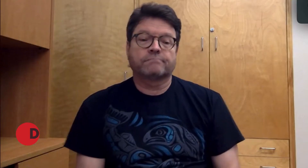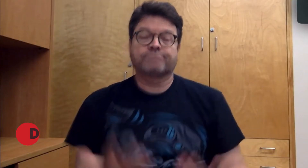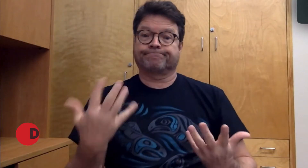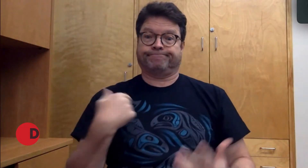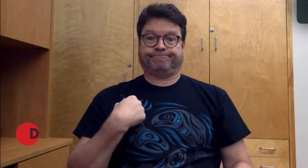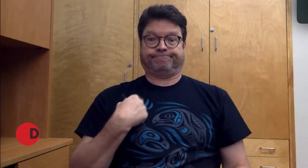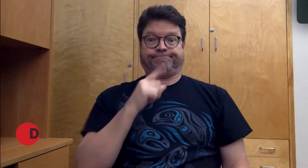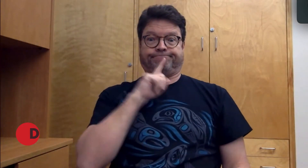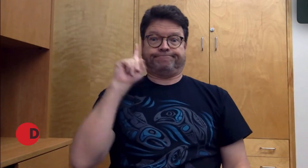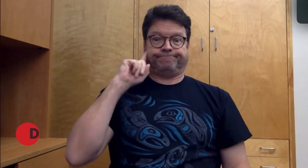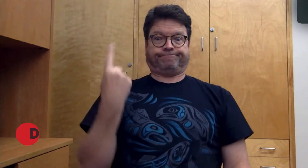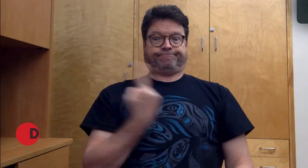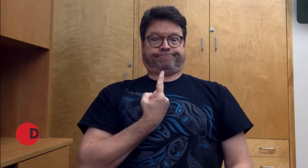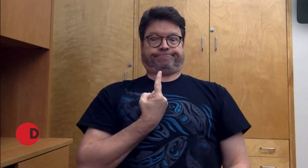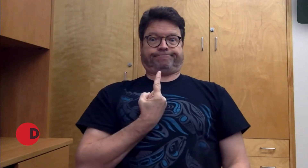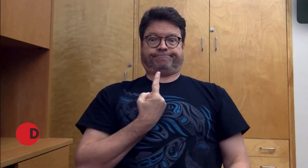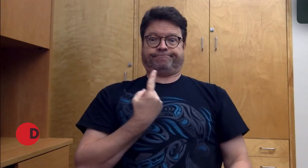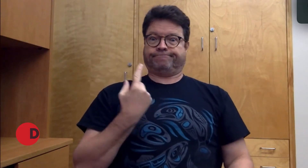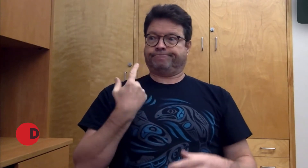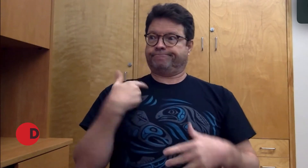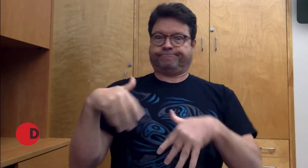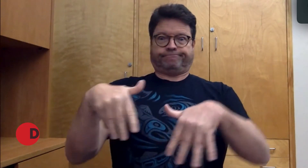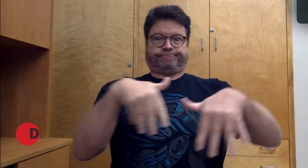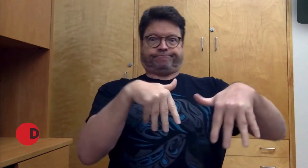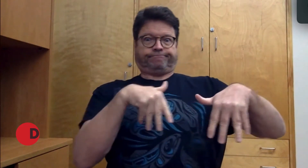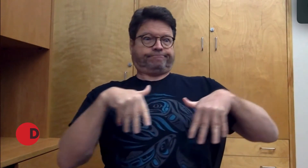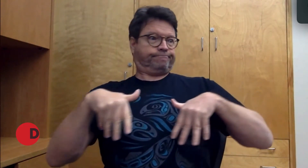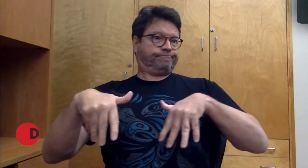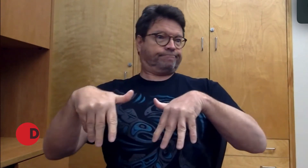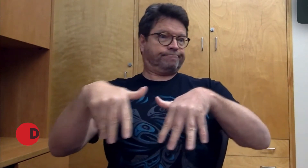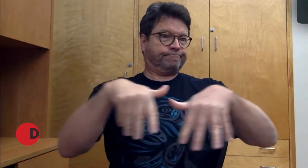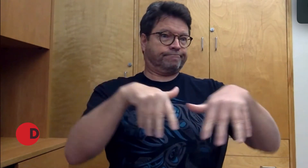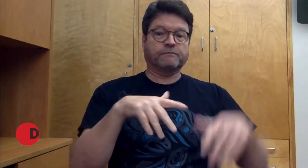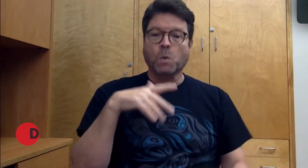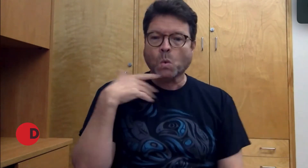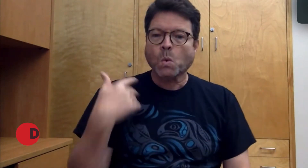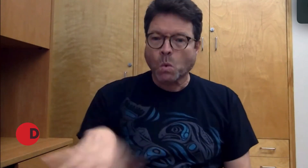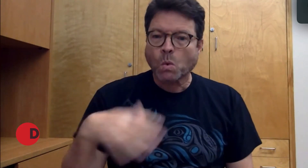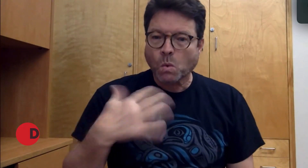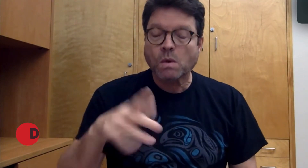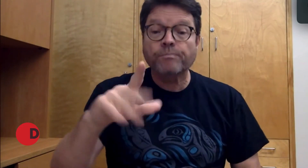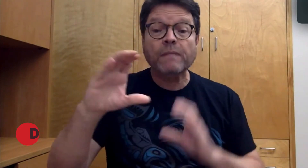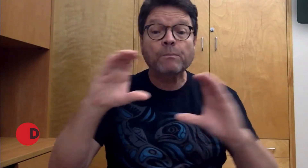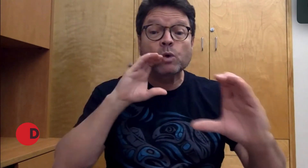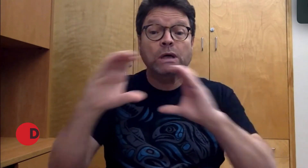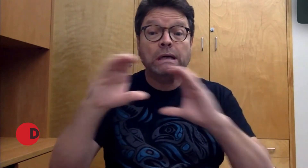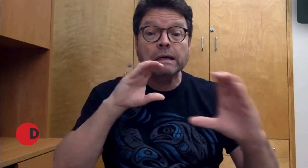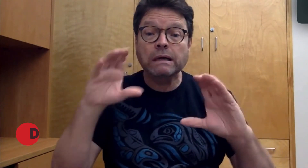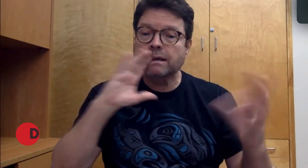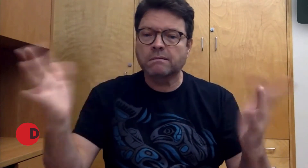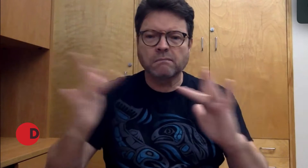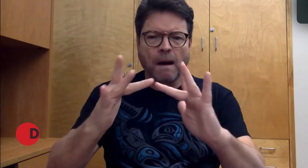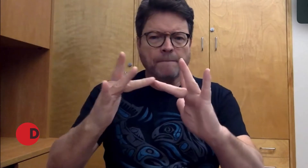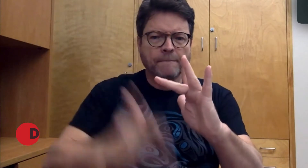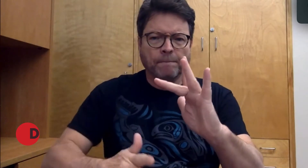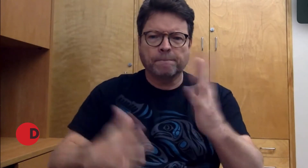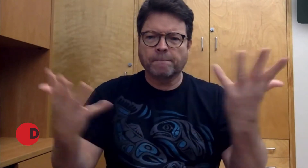Being out there, not knowing anyone was a challenge.